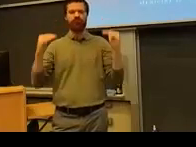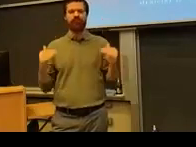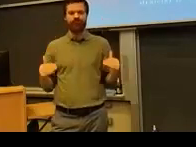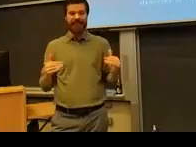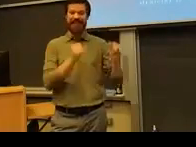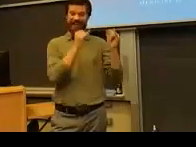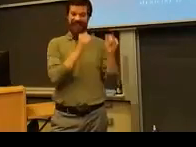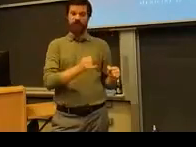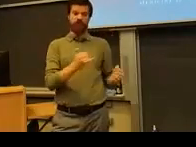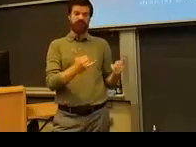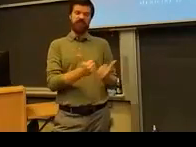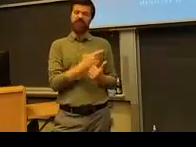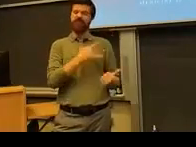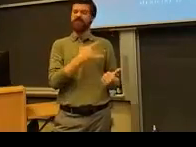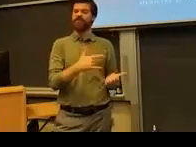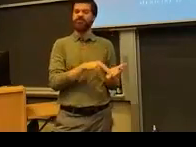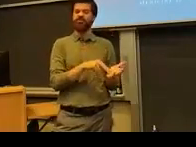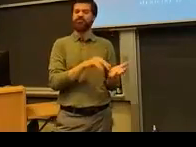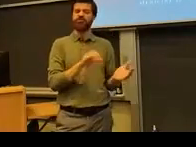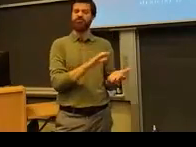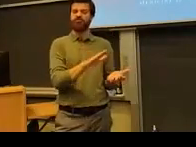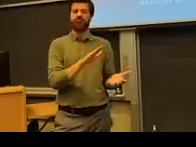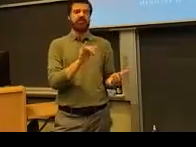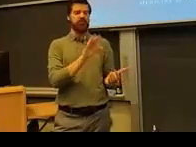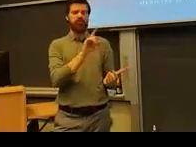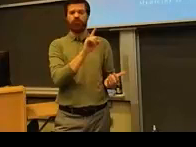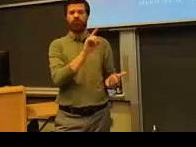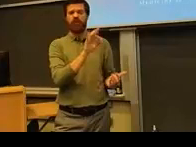everything a typical Med search nurse would do that we would do on 192 um but then we had to